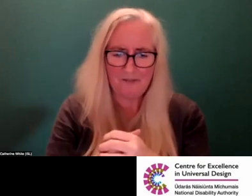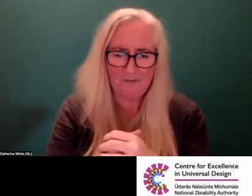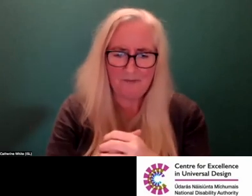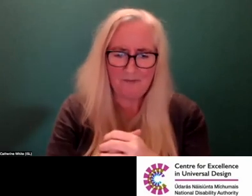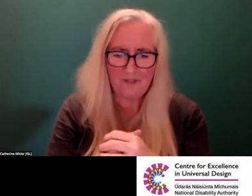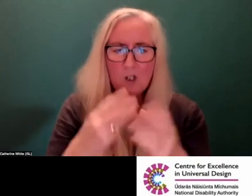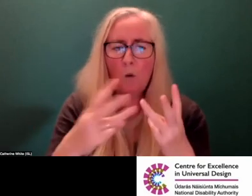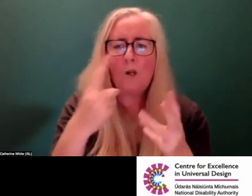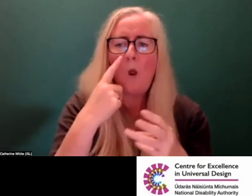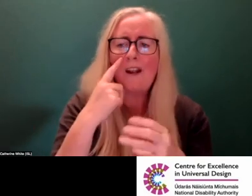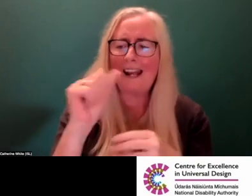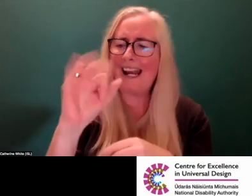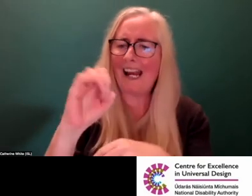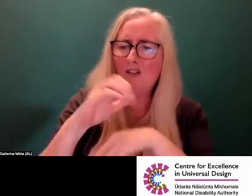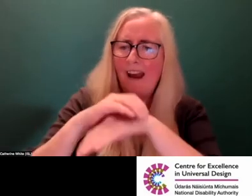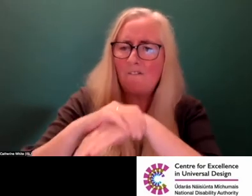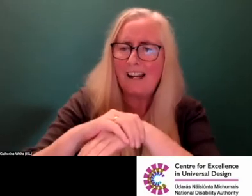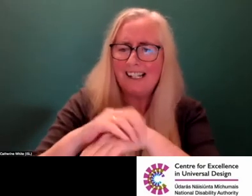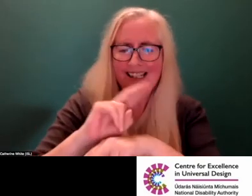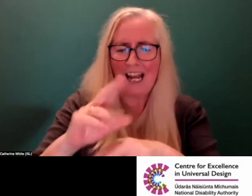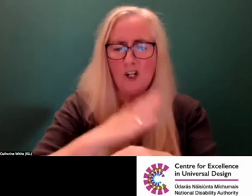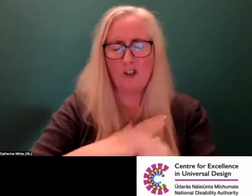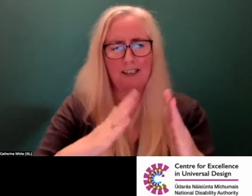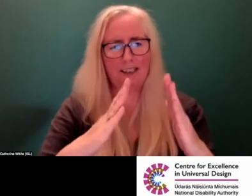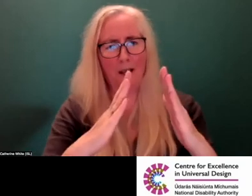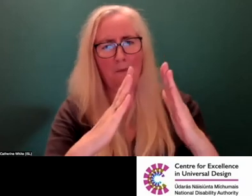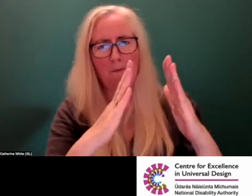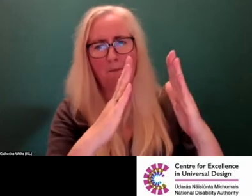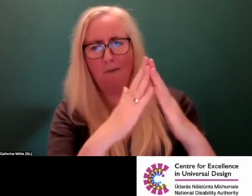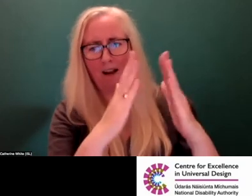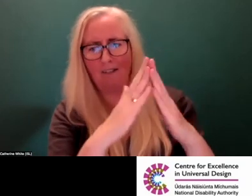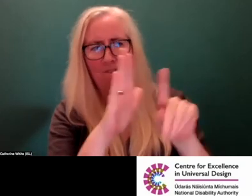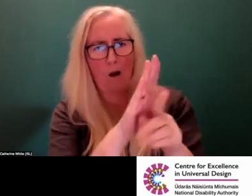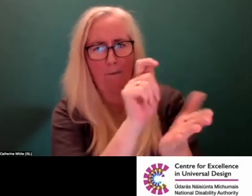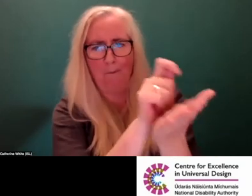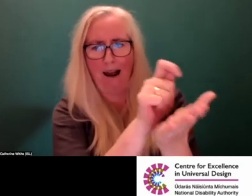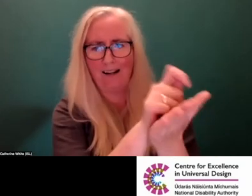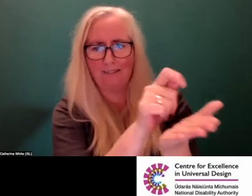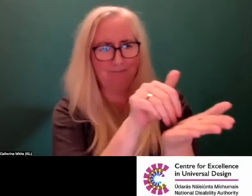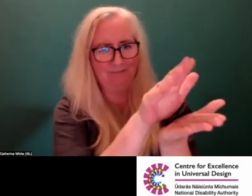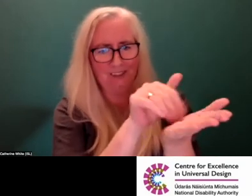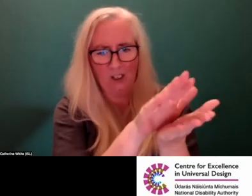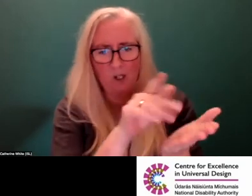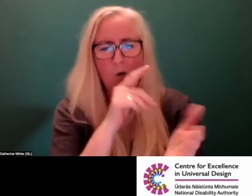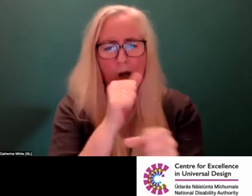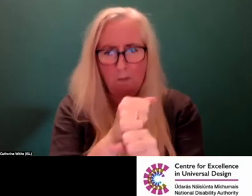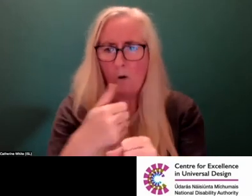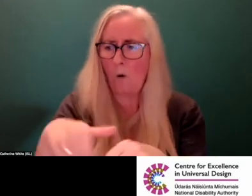Because I think when we're looking at age-friendly housing, we're not looking at properties that are market purchases, we're looking at places that are the